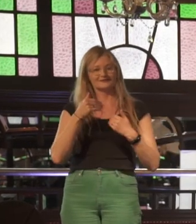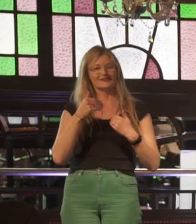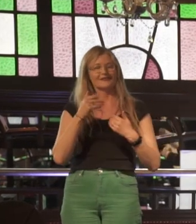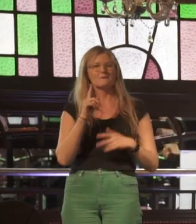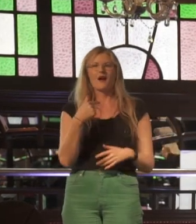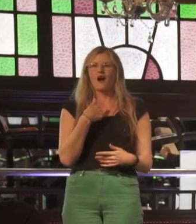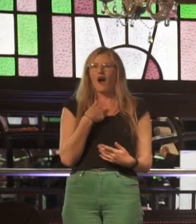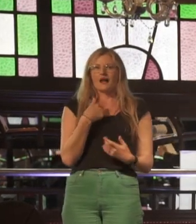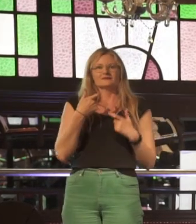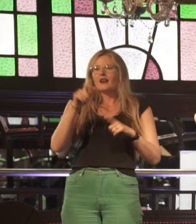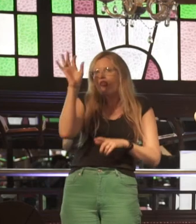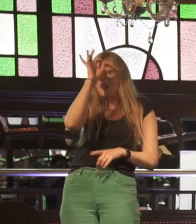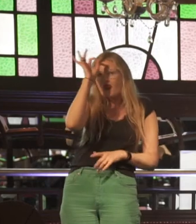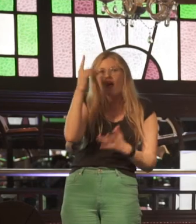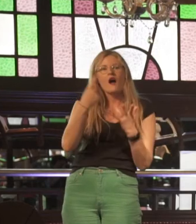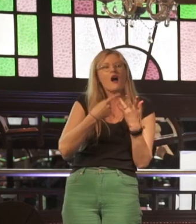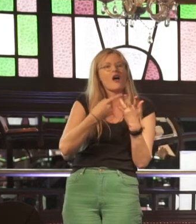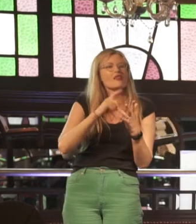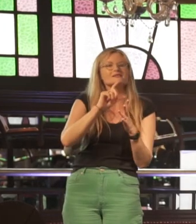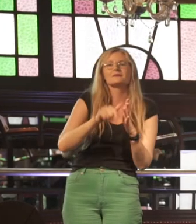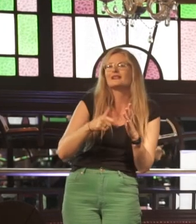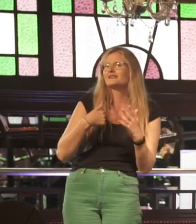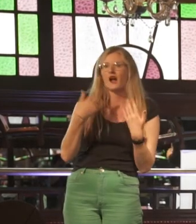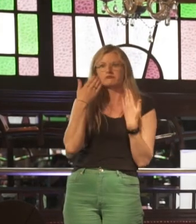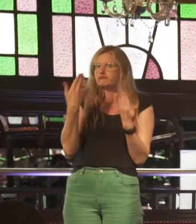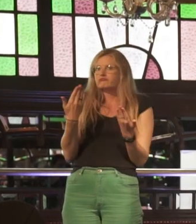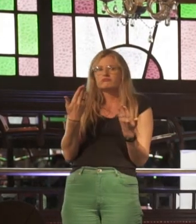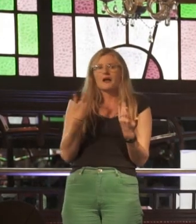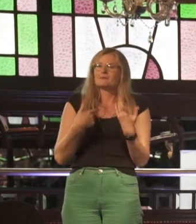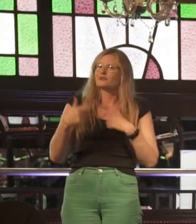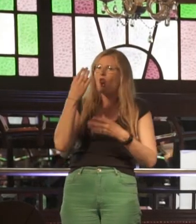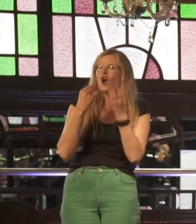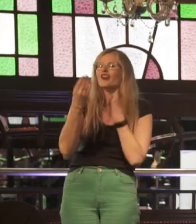there's lots I don't know about other aspects of the disabled community. I'm learning. I'm learning all the time, you know.